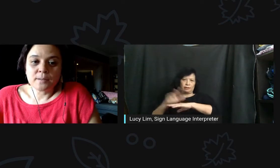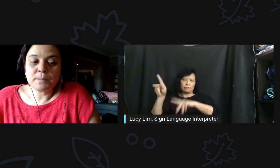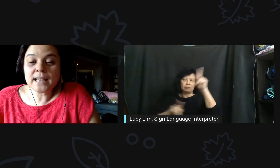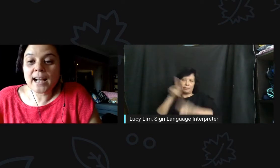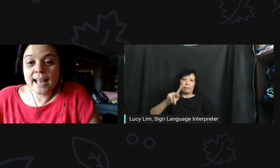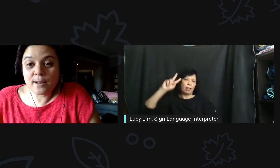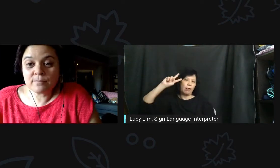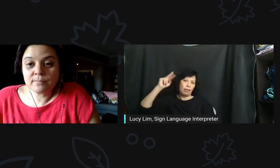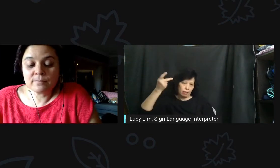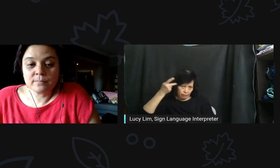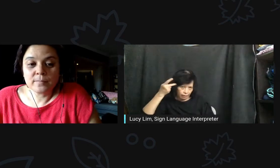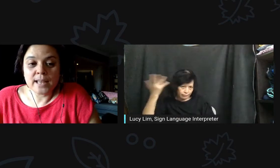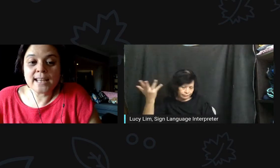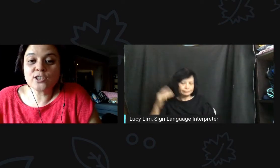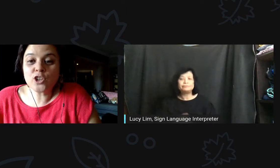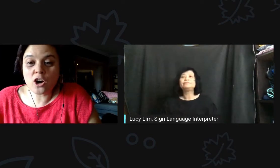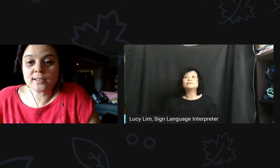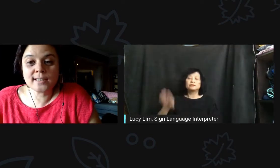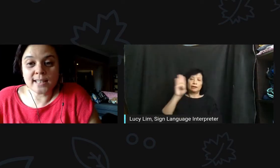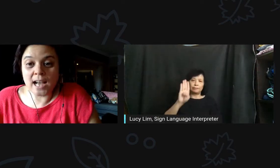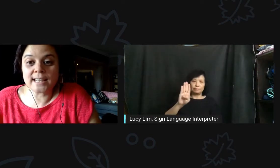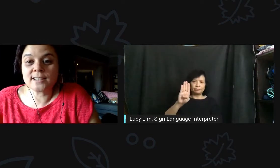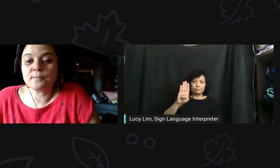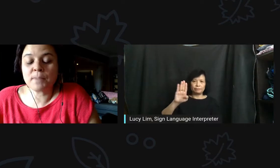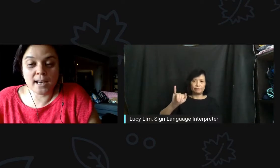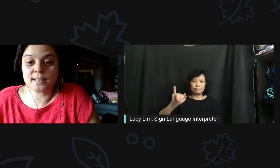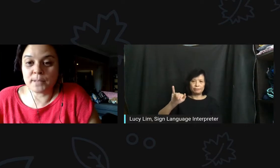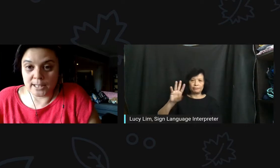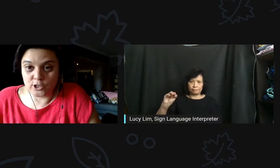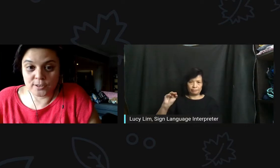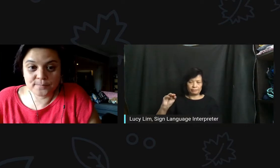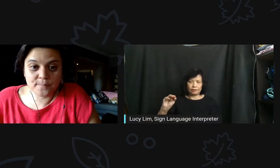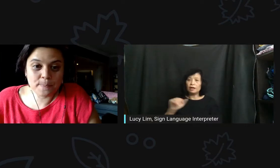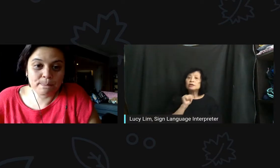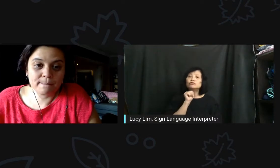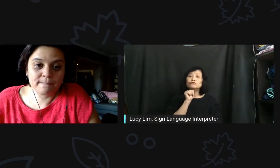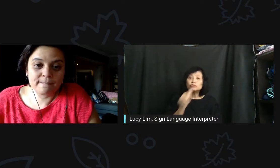BIM is not signed Bahasa Malaysia.